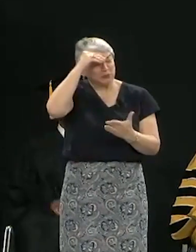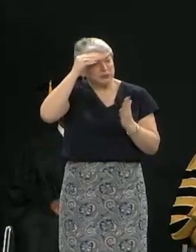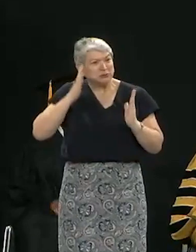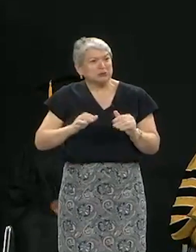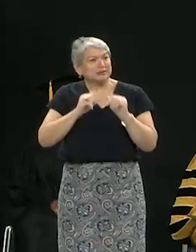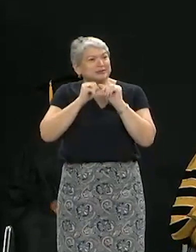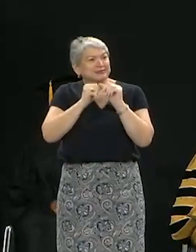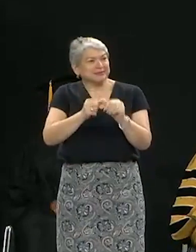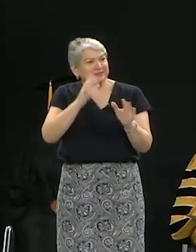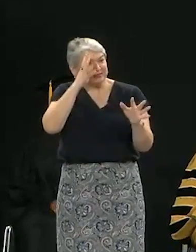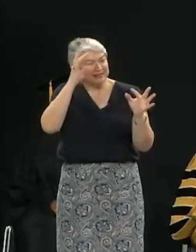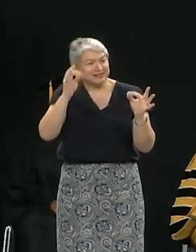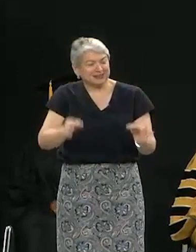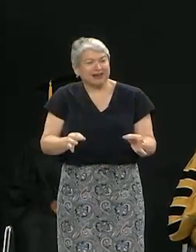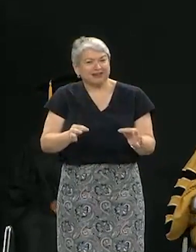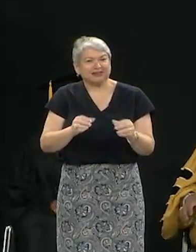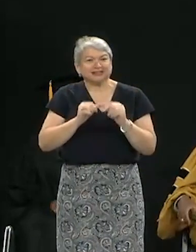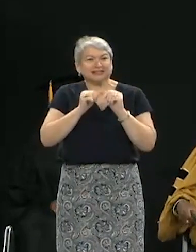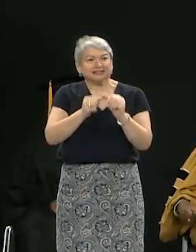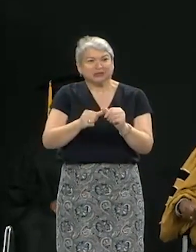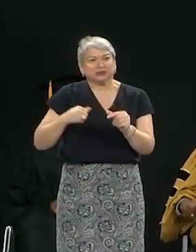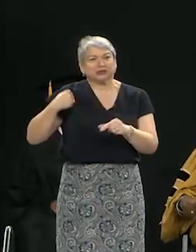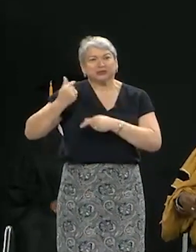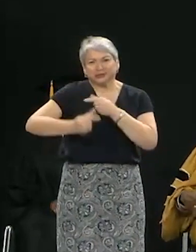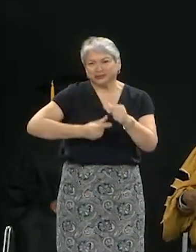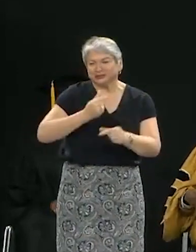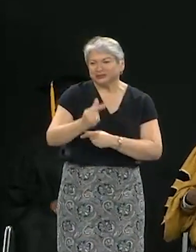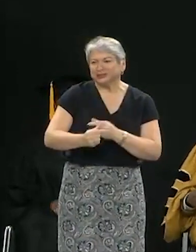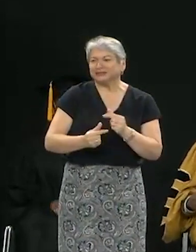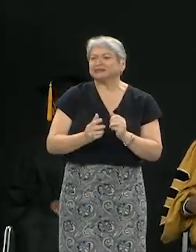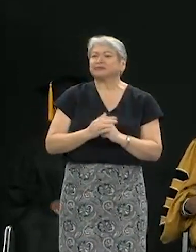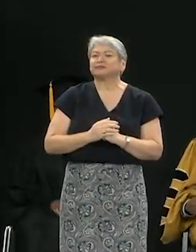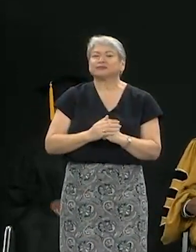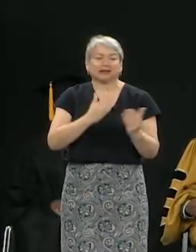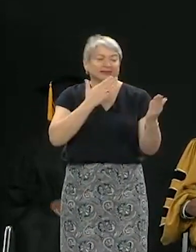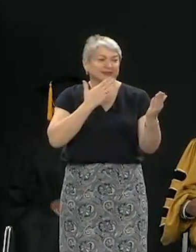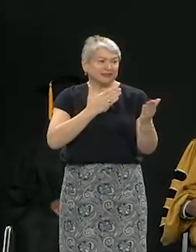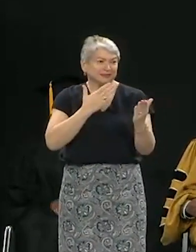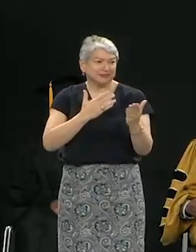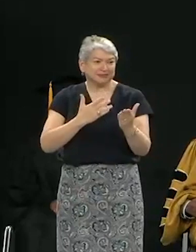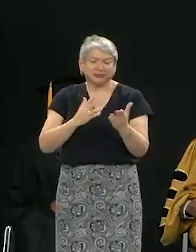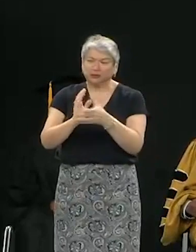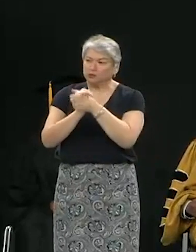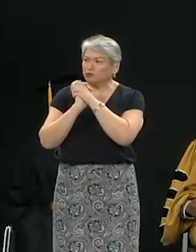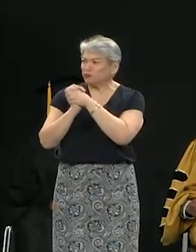Again, congratulations to all of you as graduates of The University of Southern Mississippi.